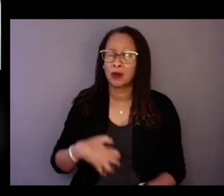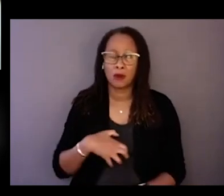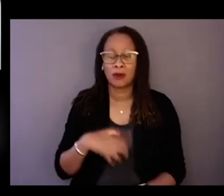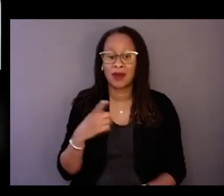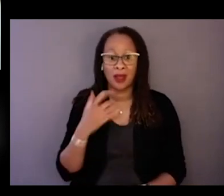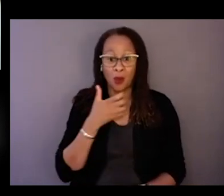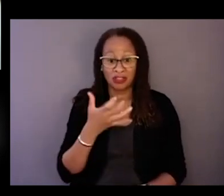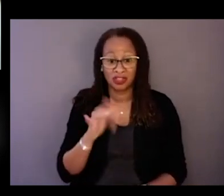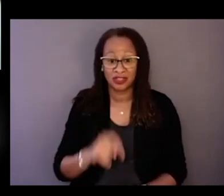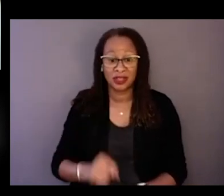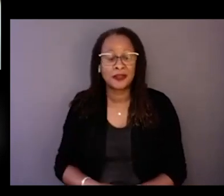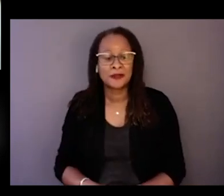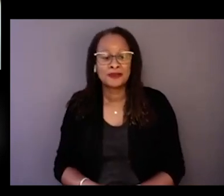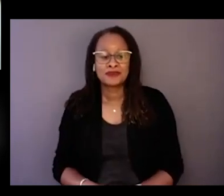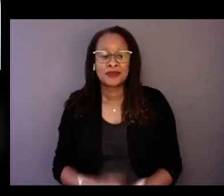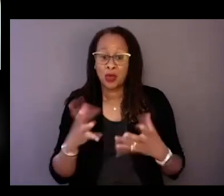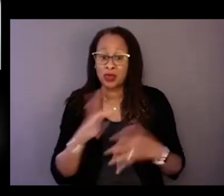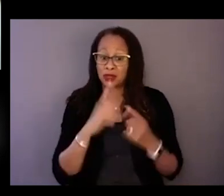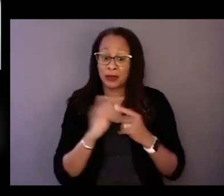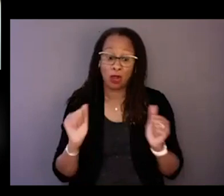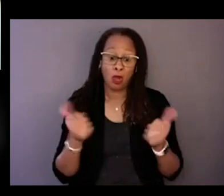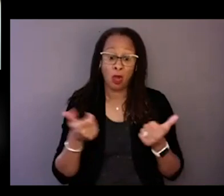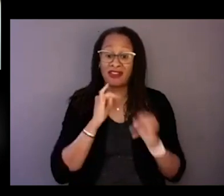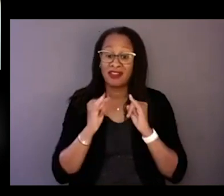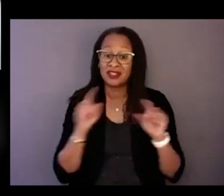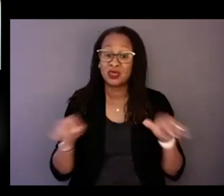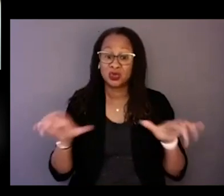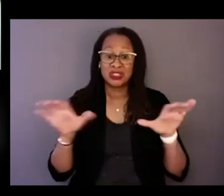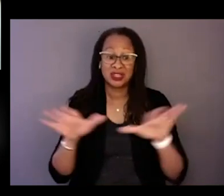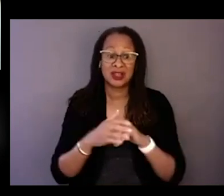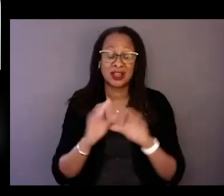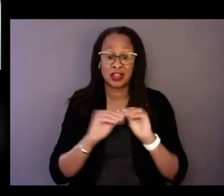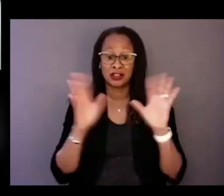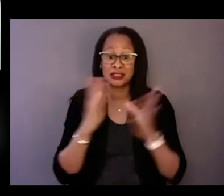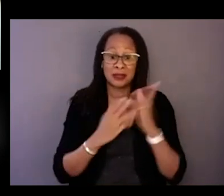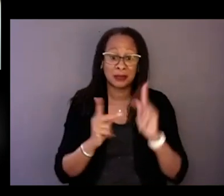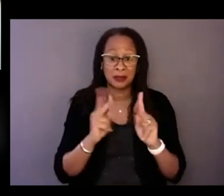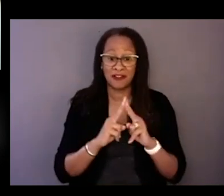I want to talk about all of the interviews that you guys did 'cause clearly some people are extremely enthusiastic